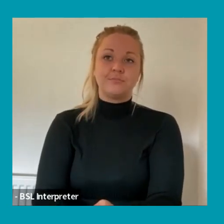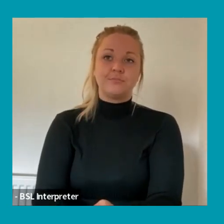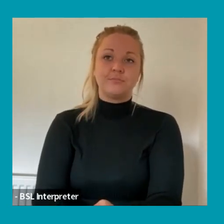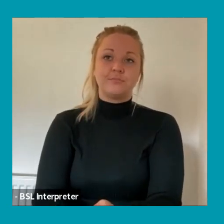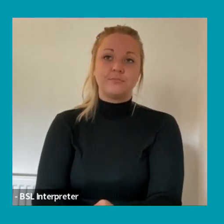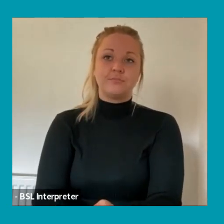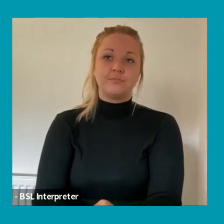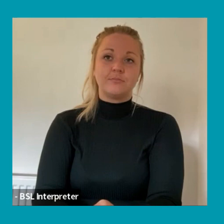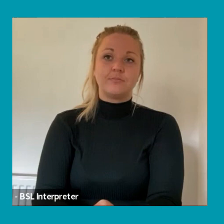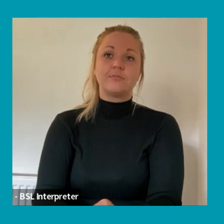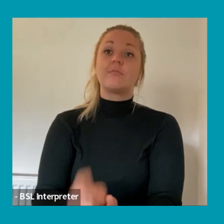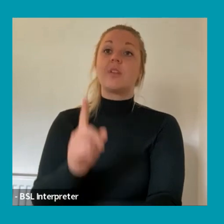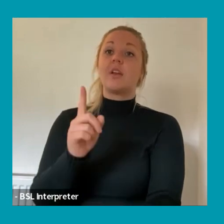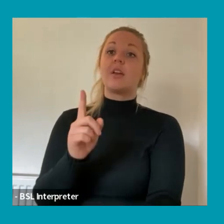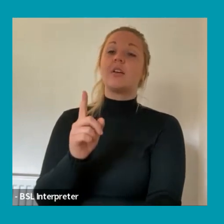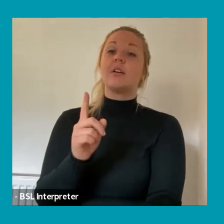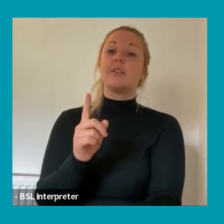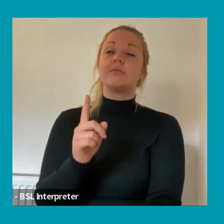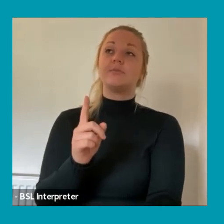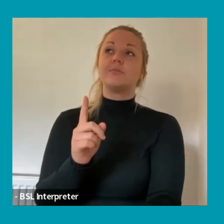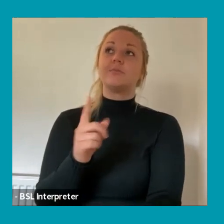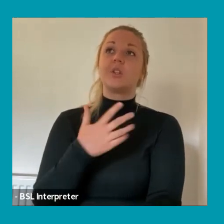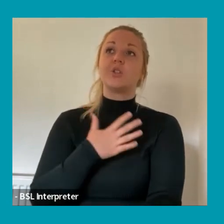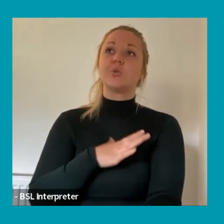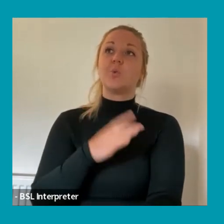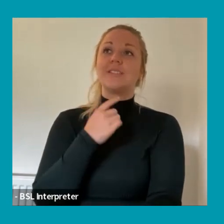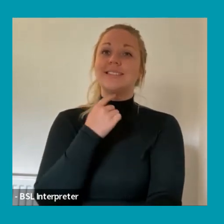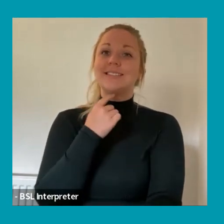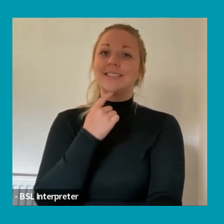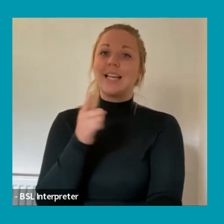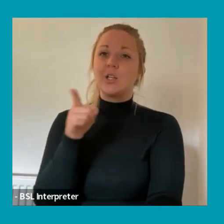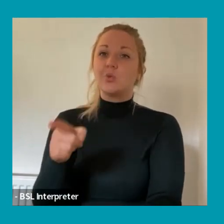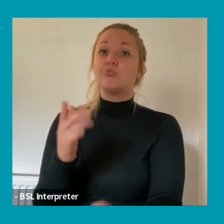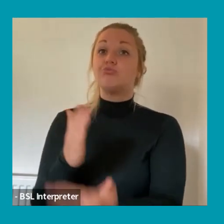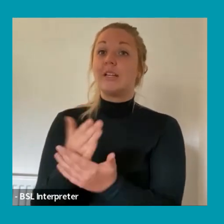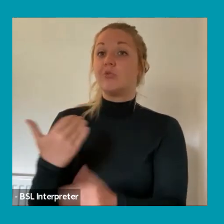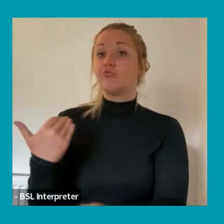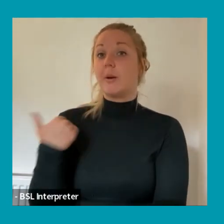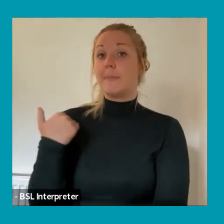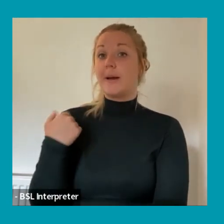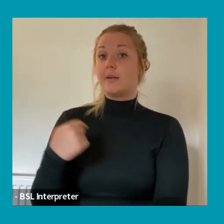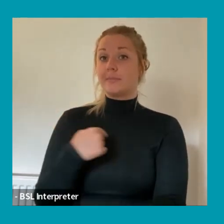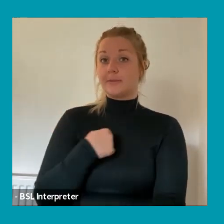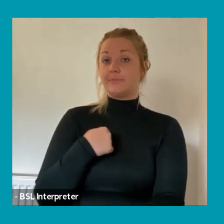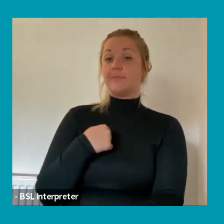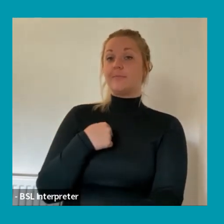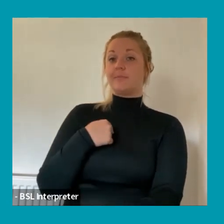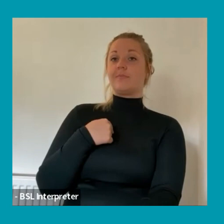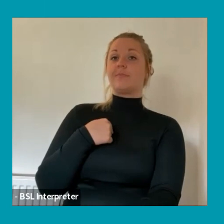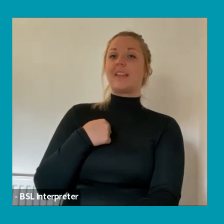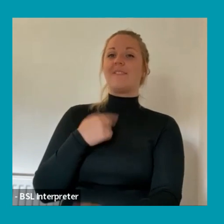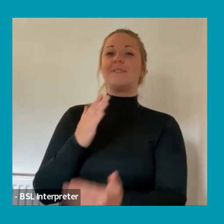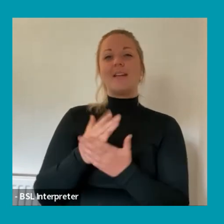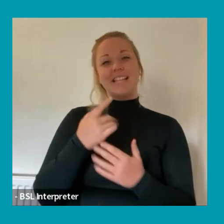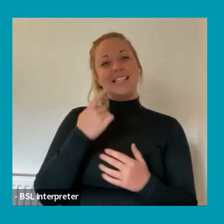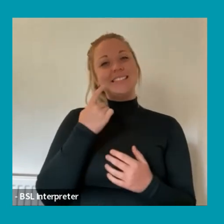Sorry, go on. You really reminded me of quite simple thing that we did at NHS